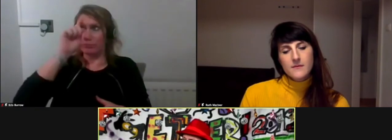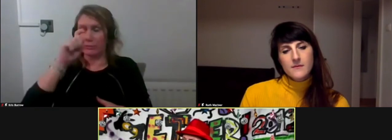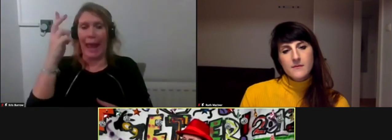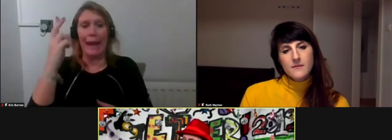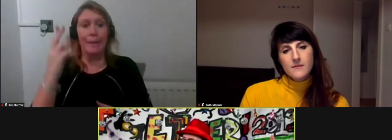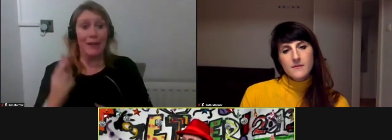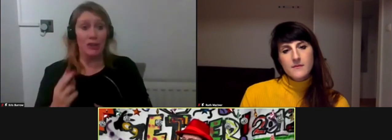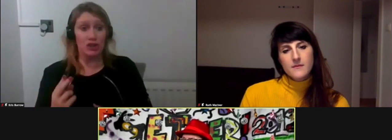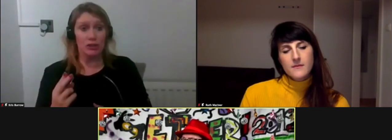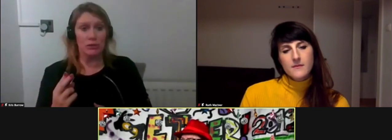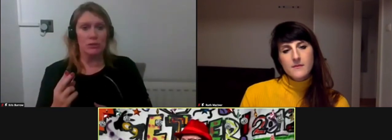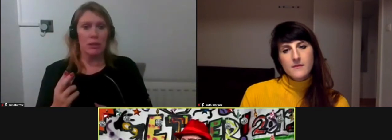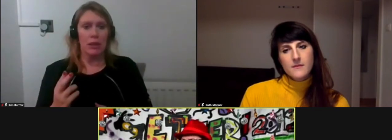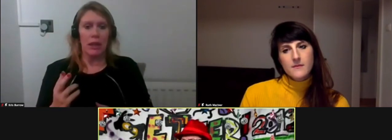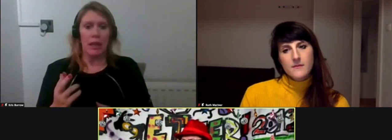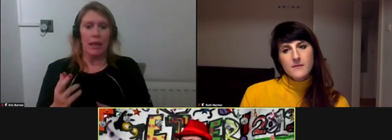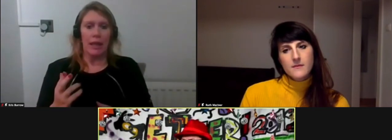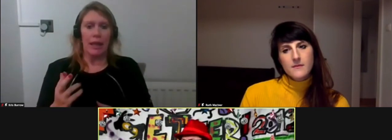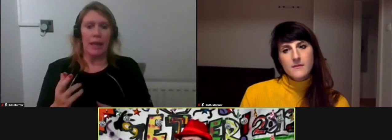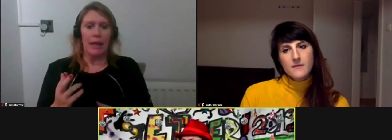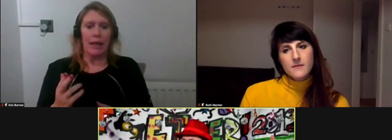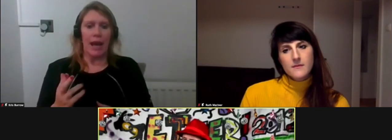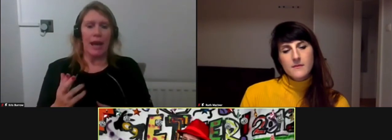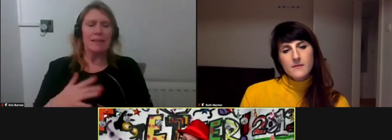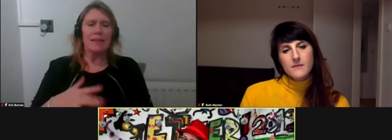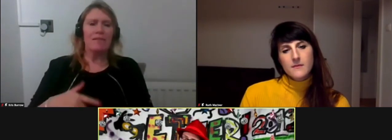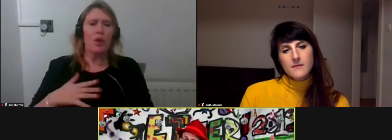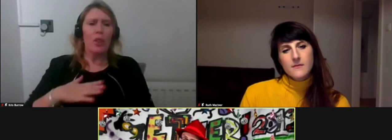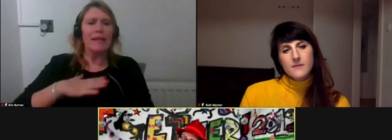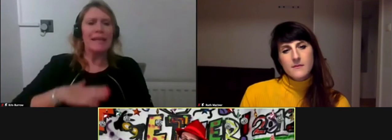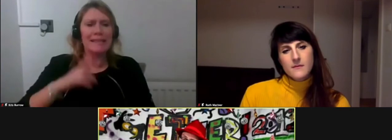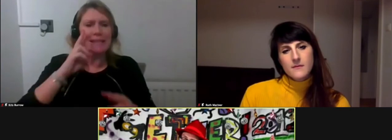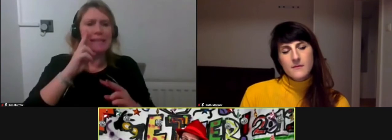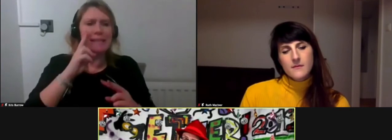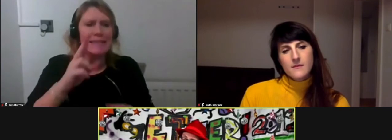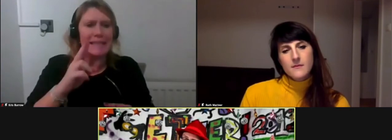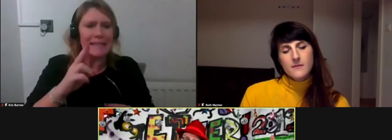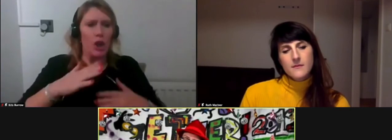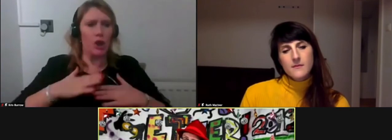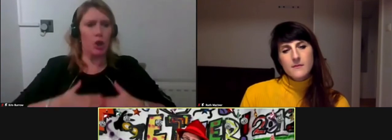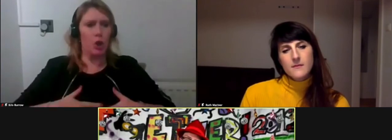me need to see a human being, I think that's interesting, some things you think